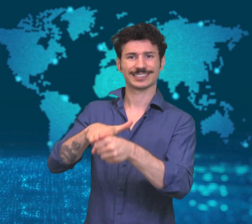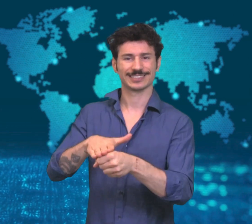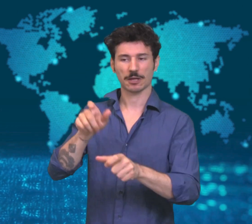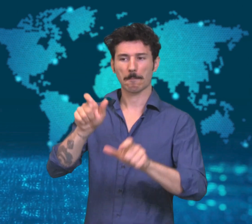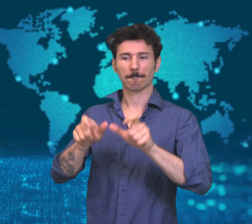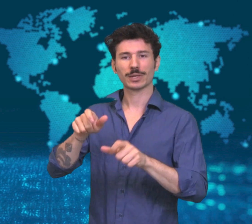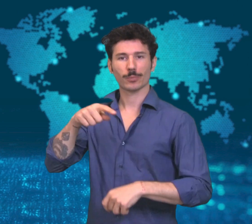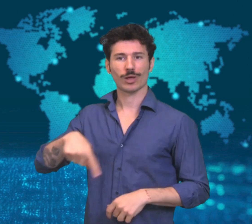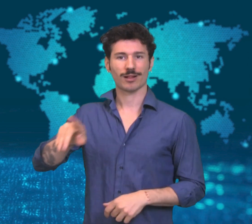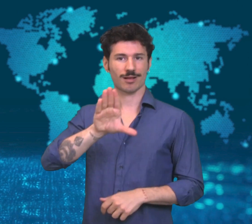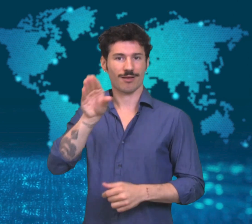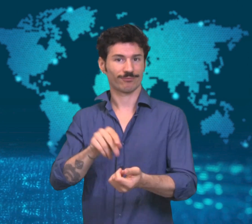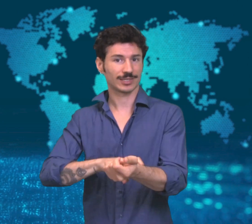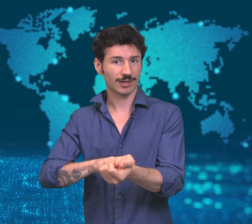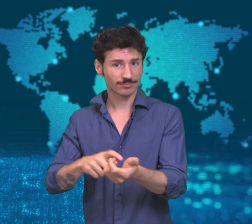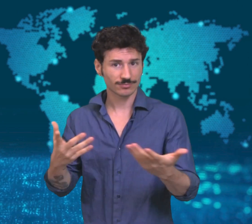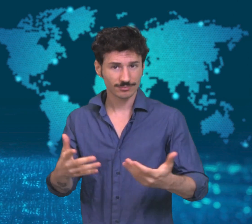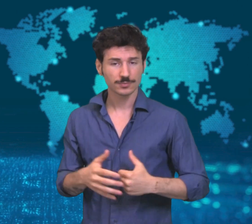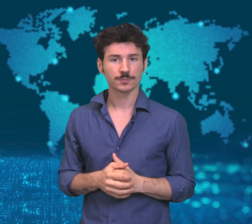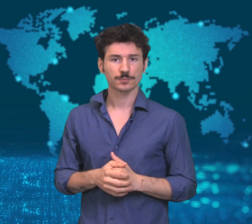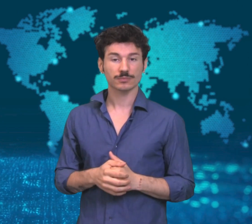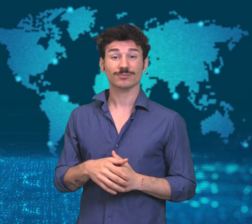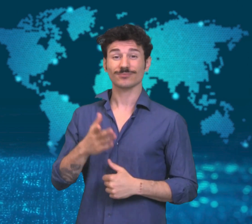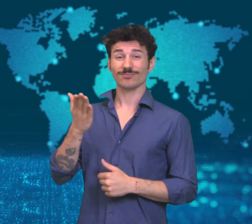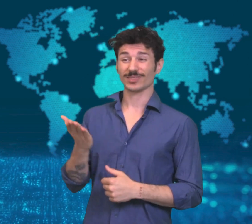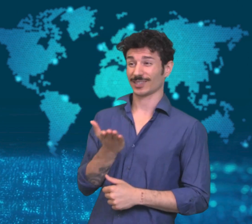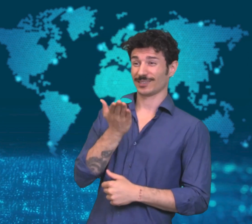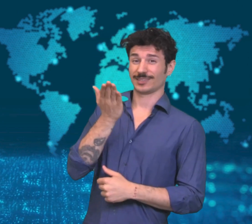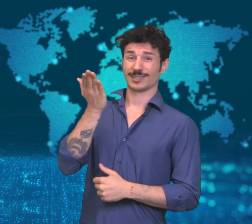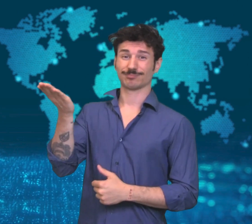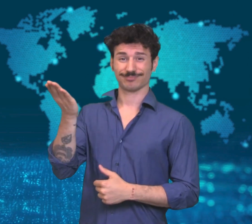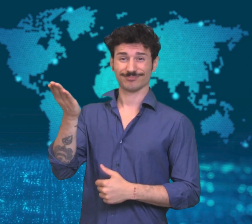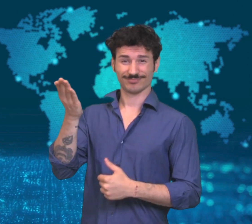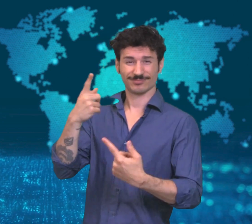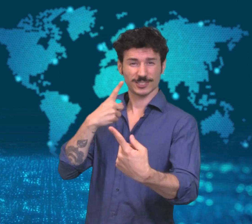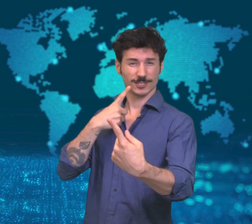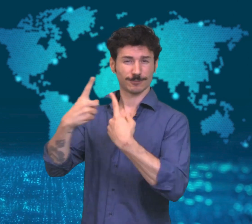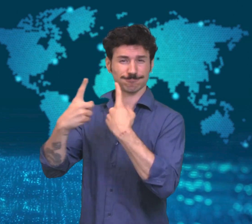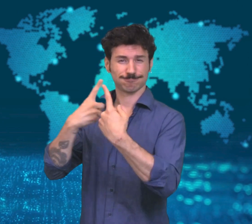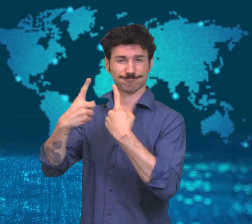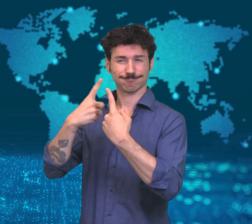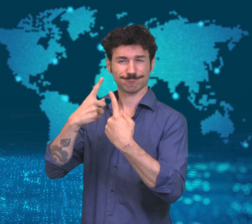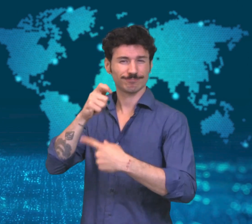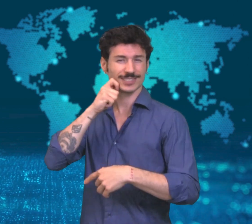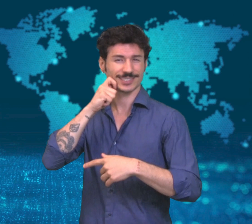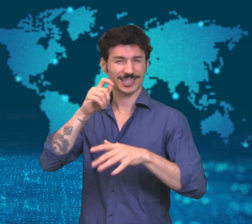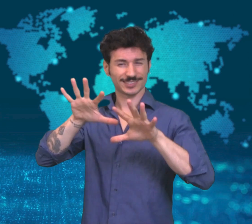While the resolution called for a debate on international